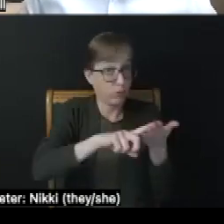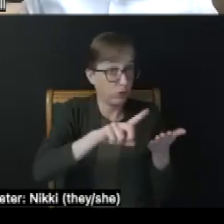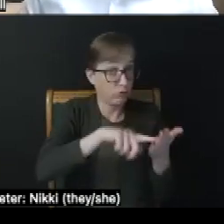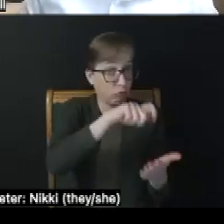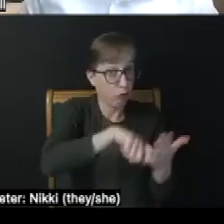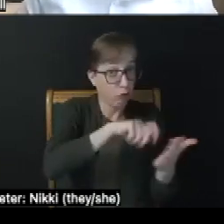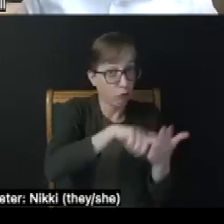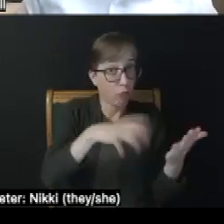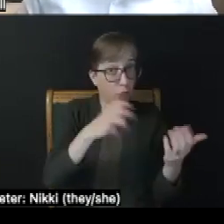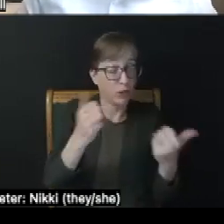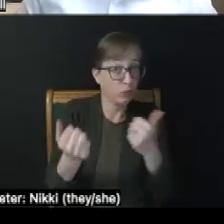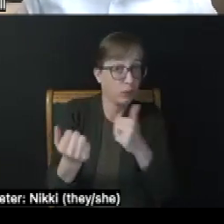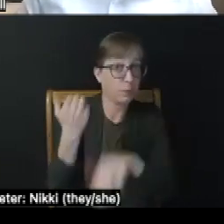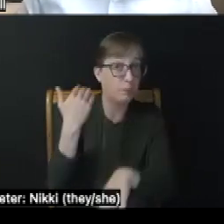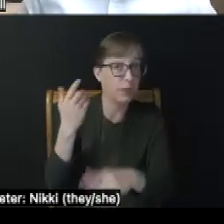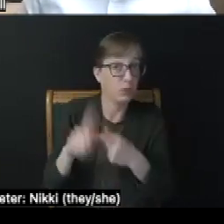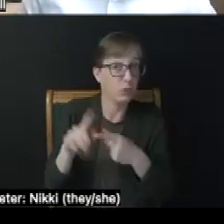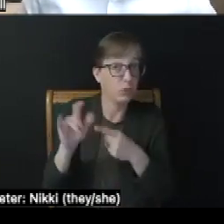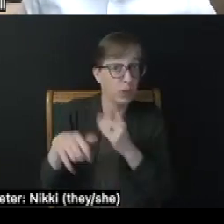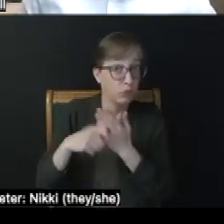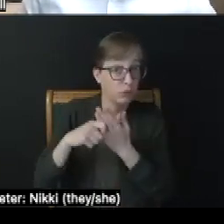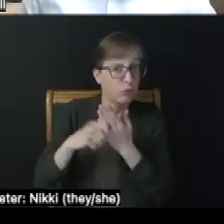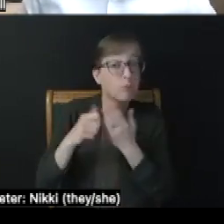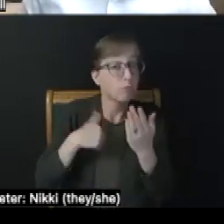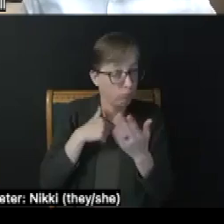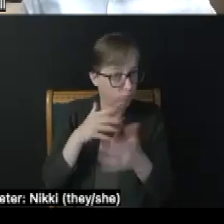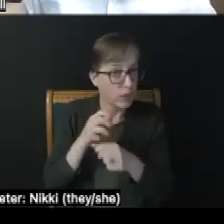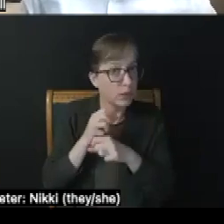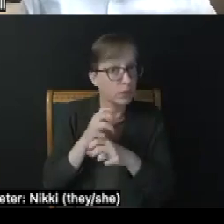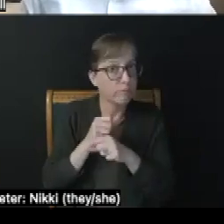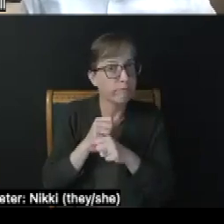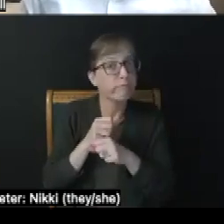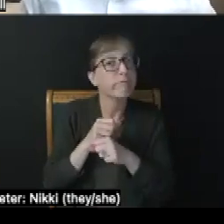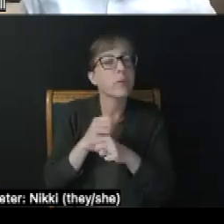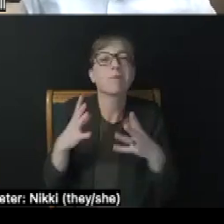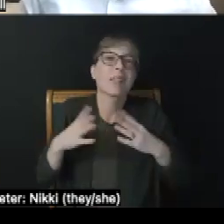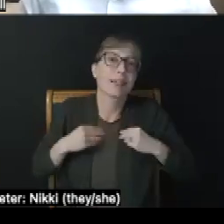we're taking submissions through September 1.